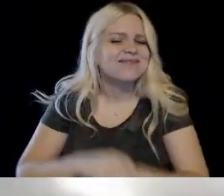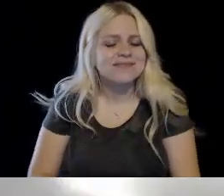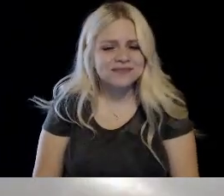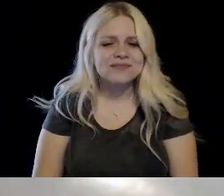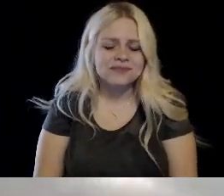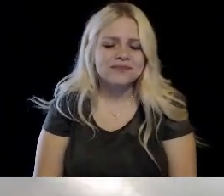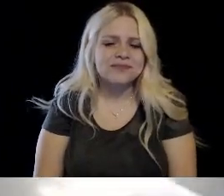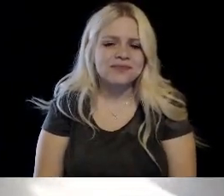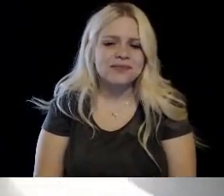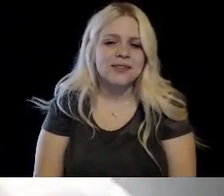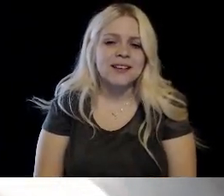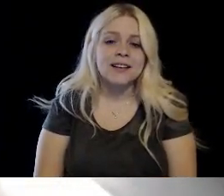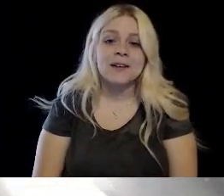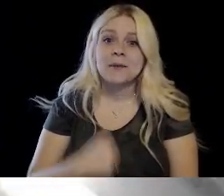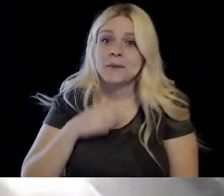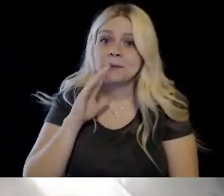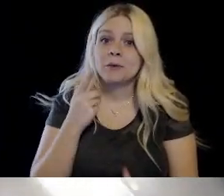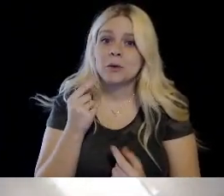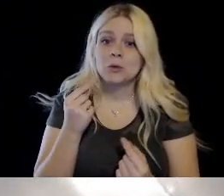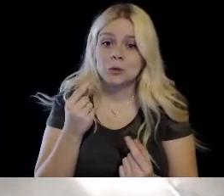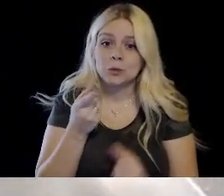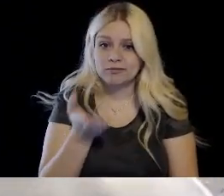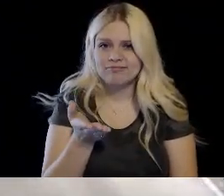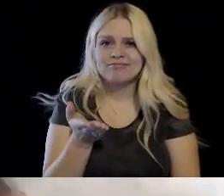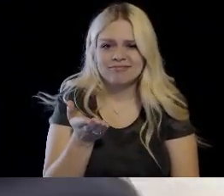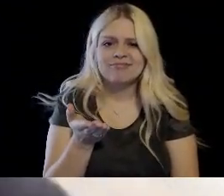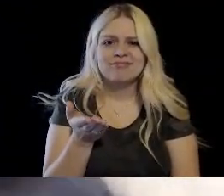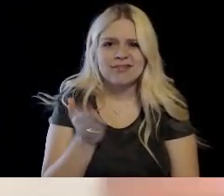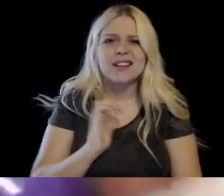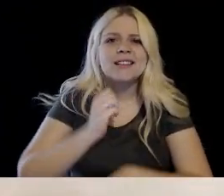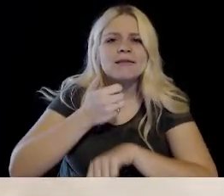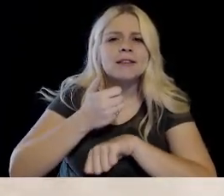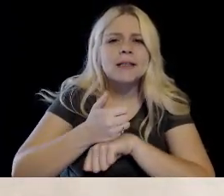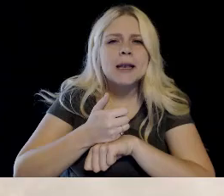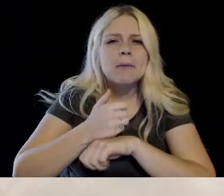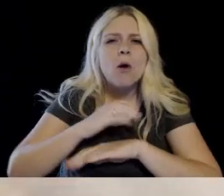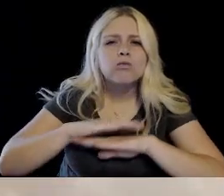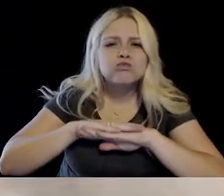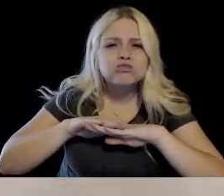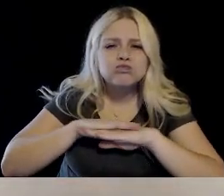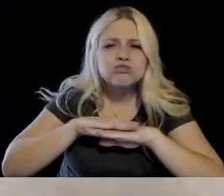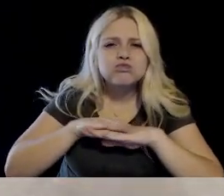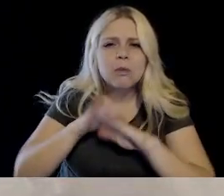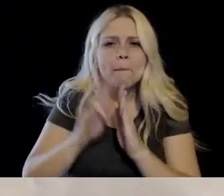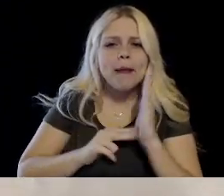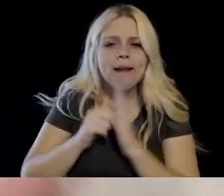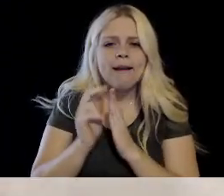a really - kind of like a coating of paint on this. And this is... Erica: Nice purple.